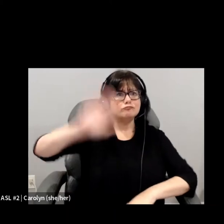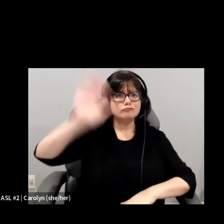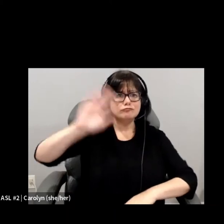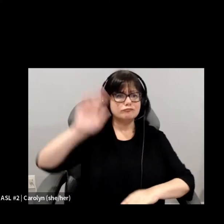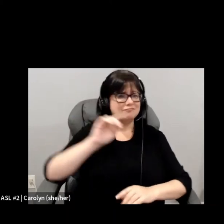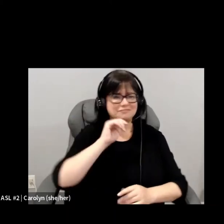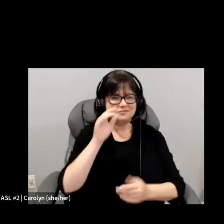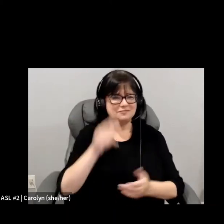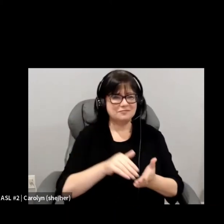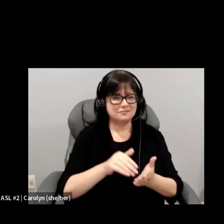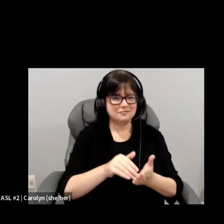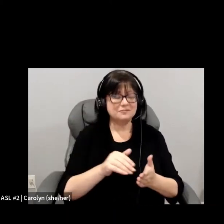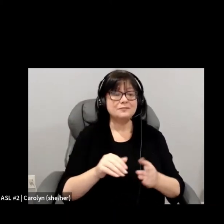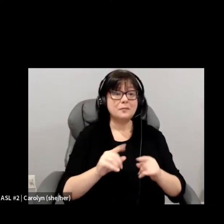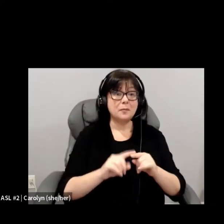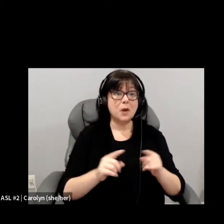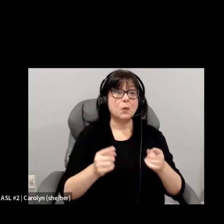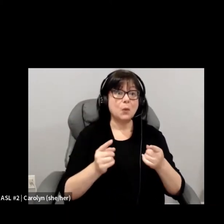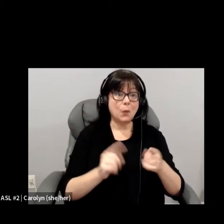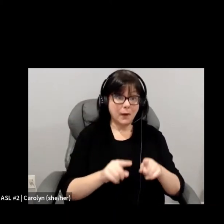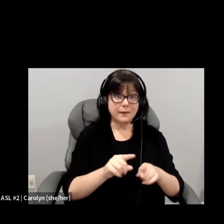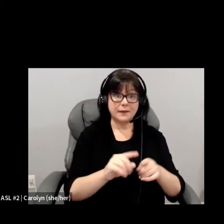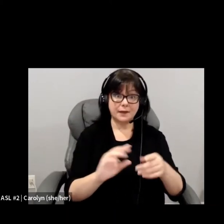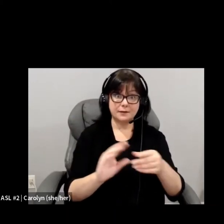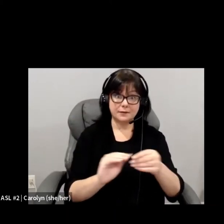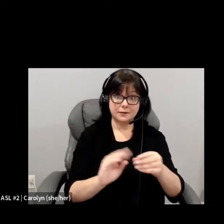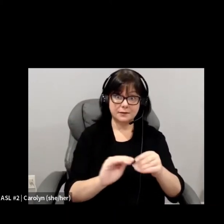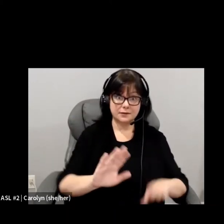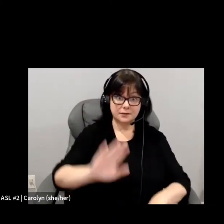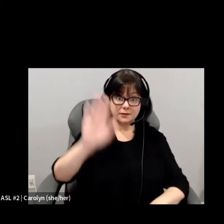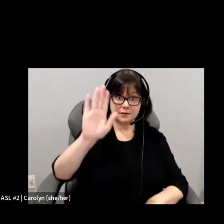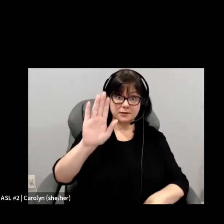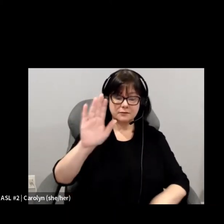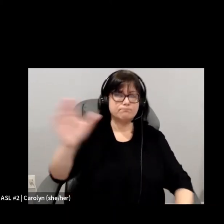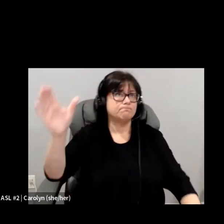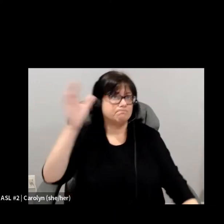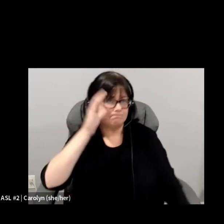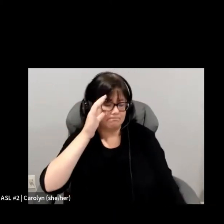THEIR CONTRIBUTIONS WERE ALWAYS SIGNIFICANT.